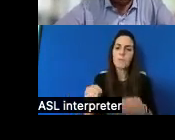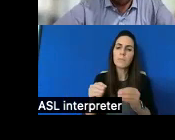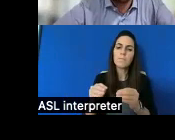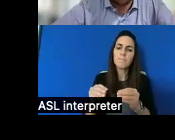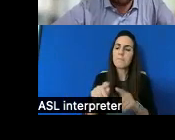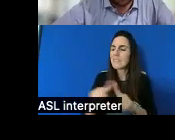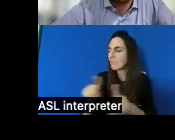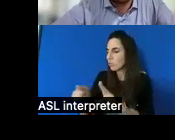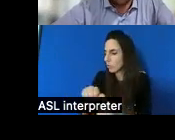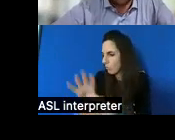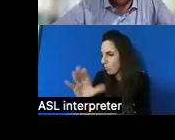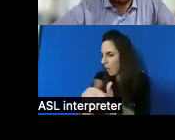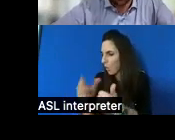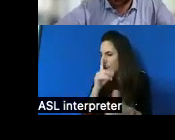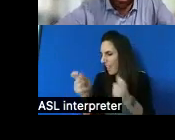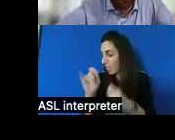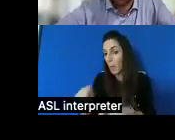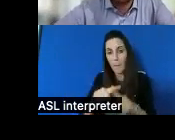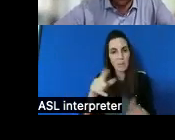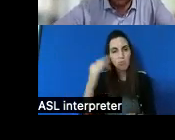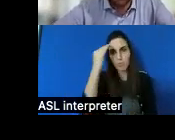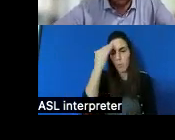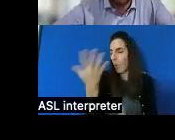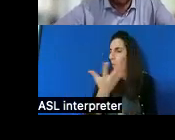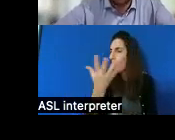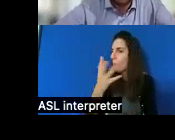want to look at what you're putting in there we don't just want to put every asset we own just in